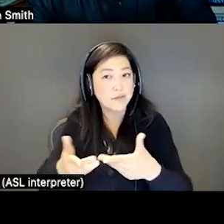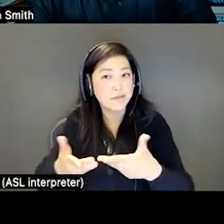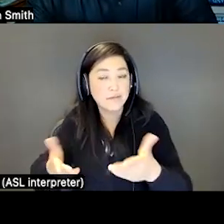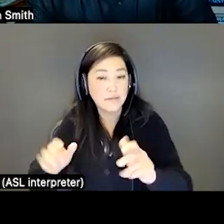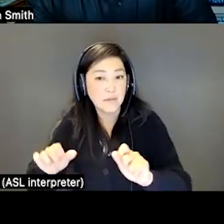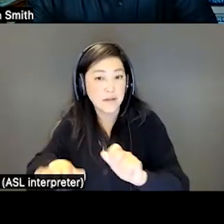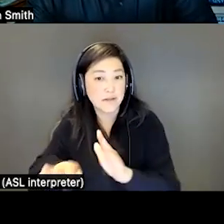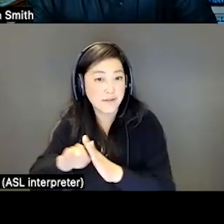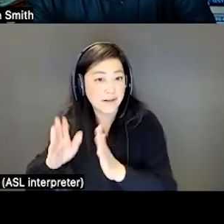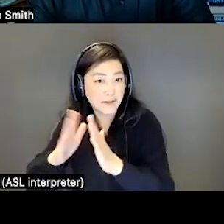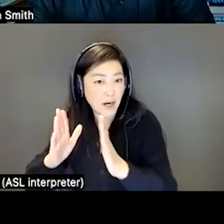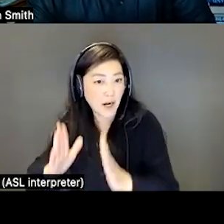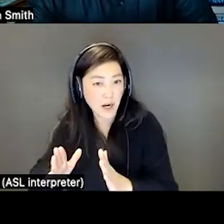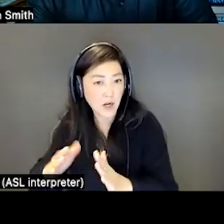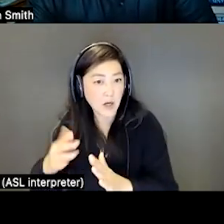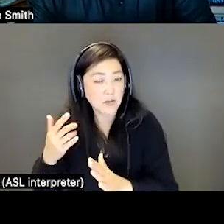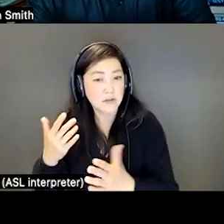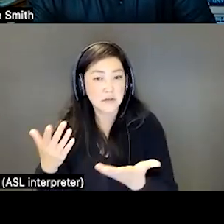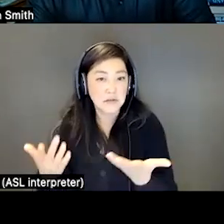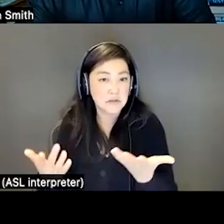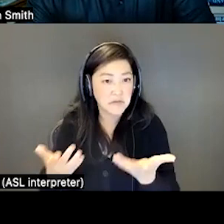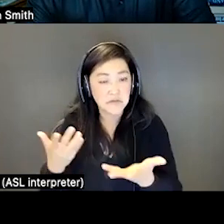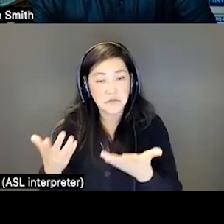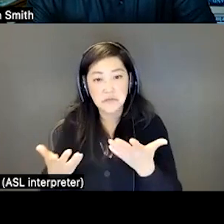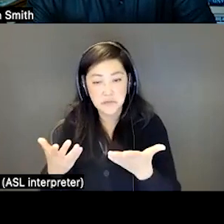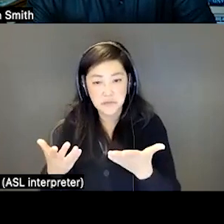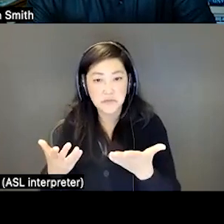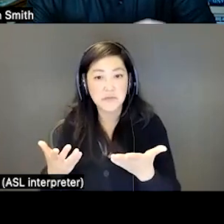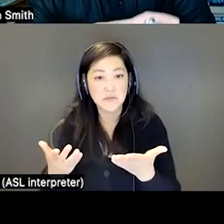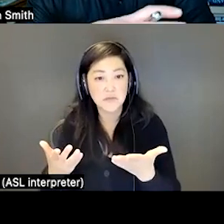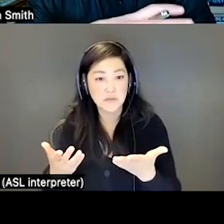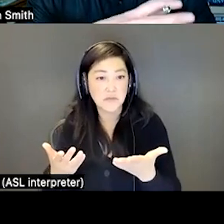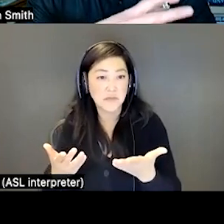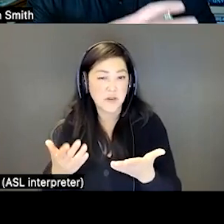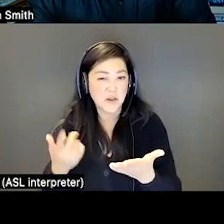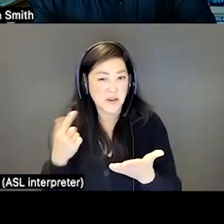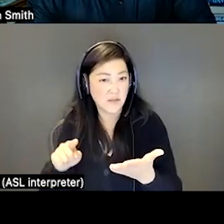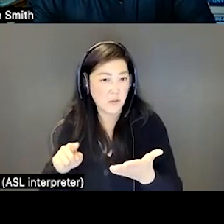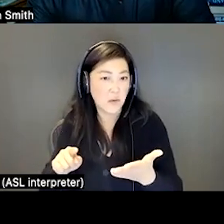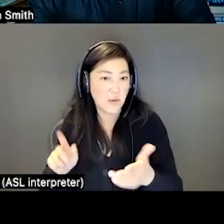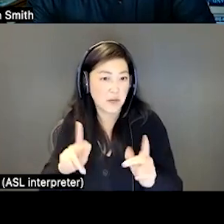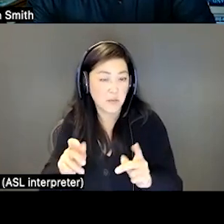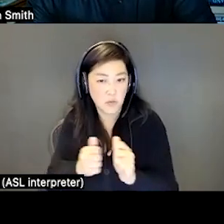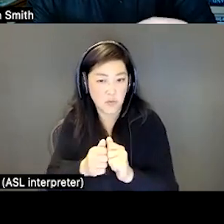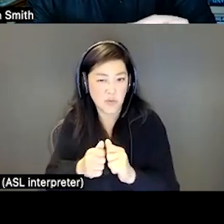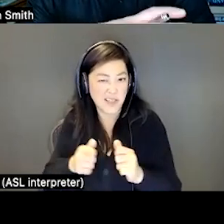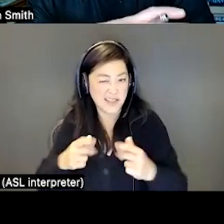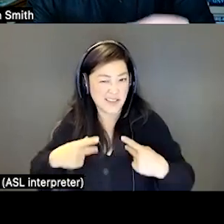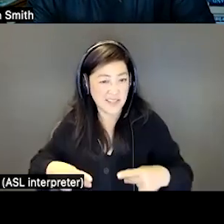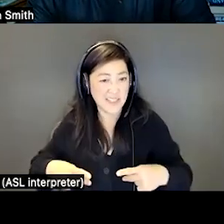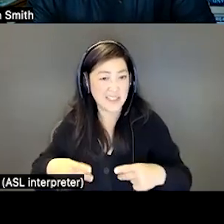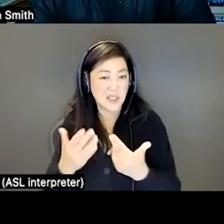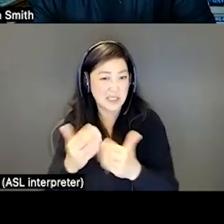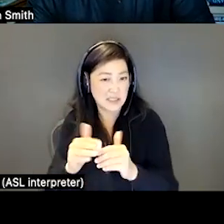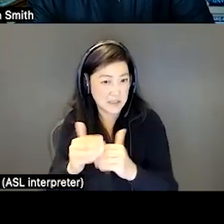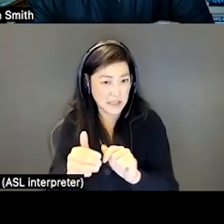you can, currently, you're wandering to product design, solid category, such a solid category,